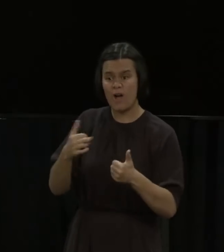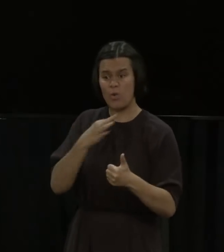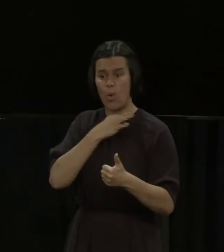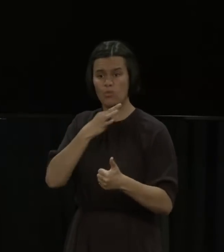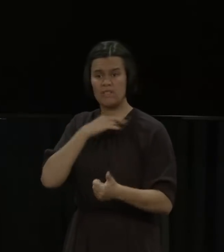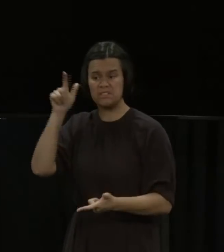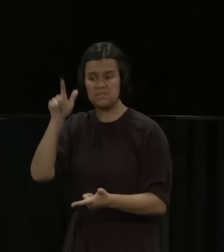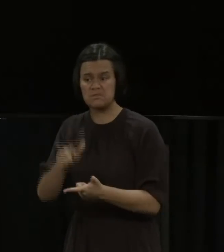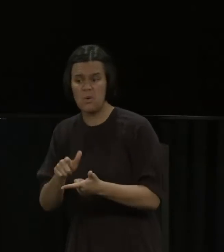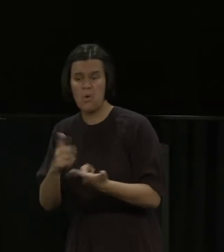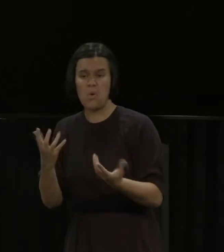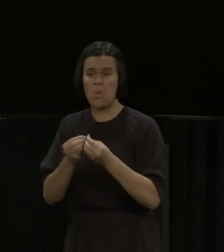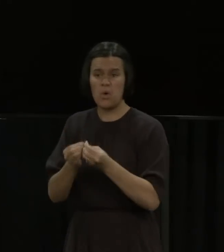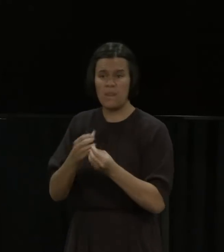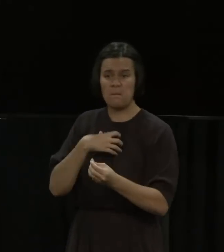isolation requirement in place